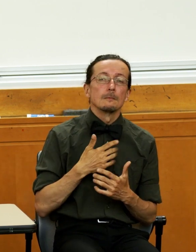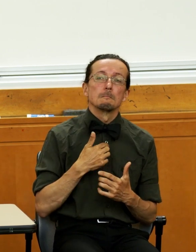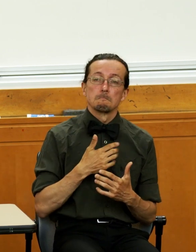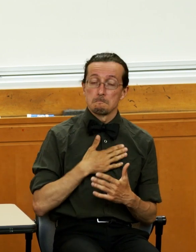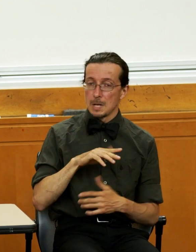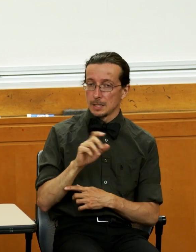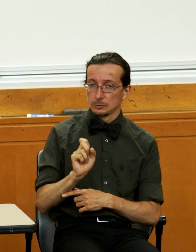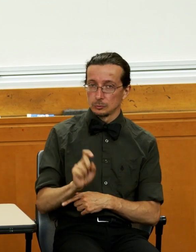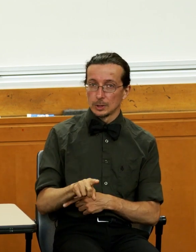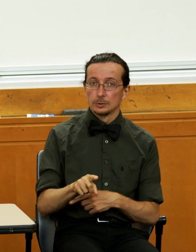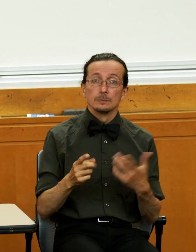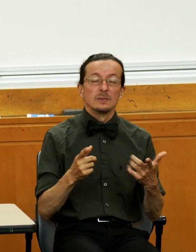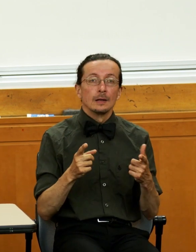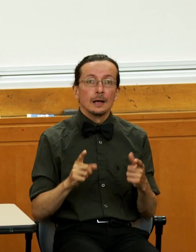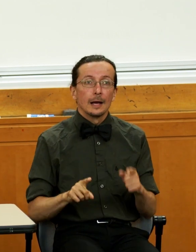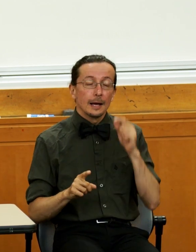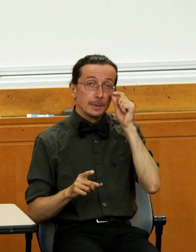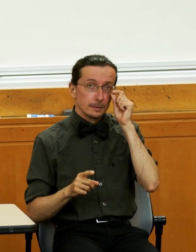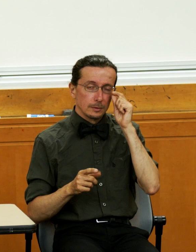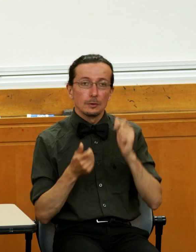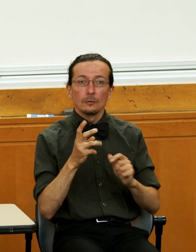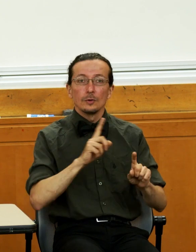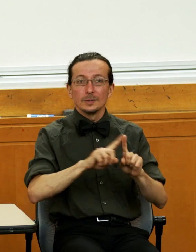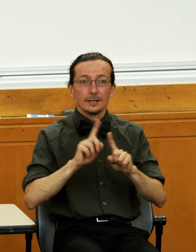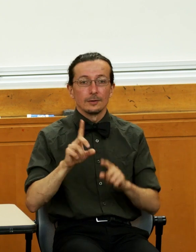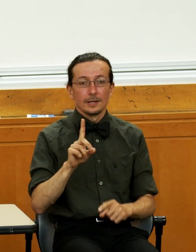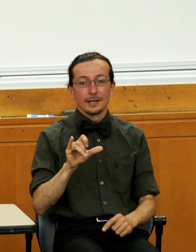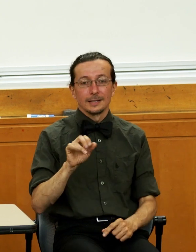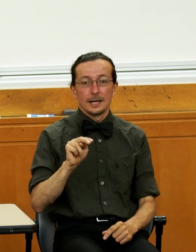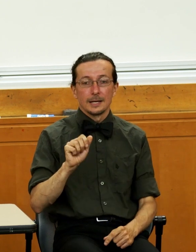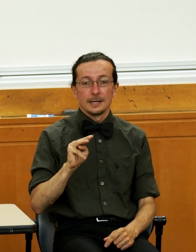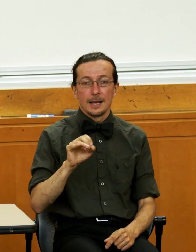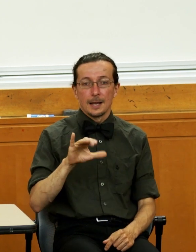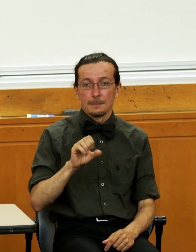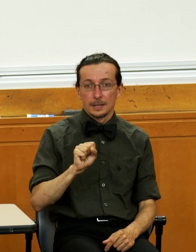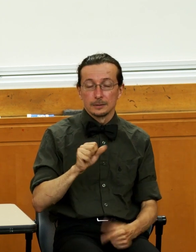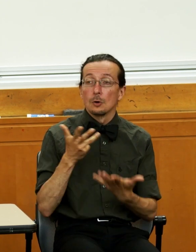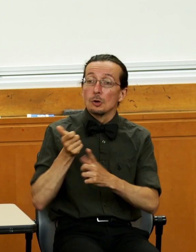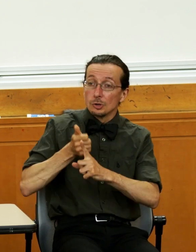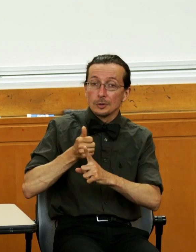there's a couple different dynamics, you are a civil rights attorney and you help people